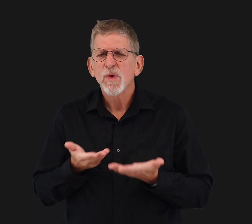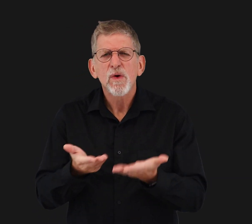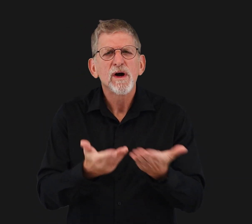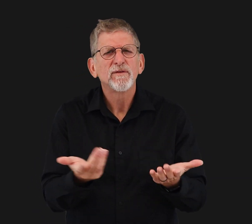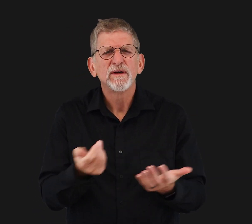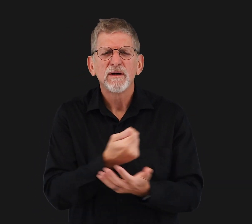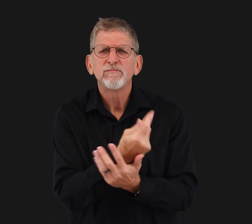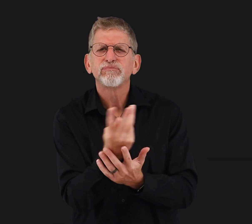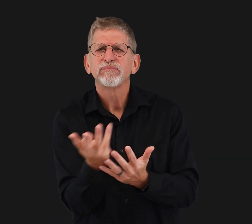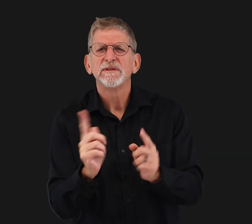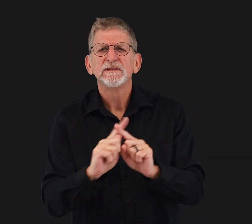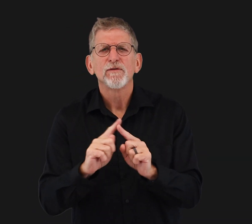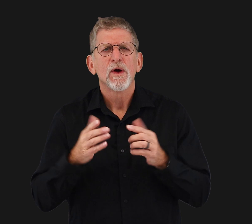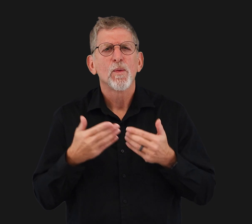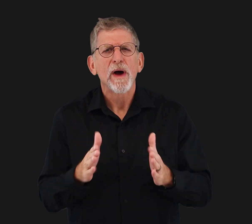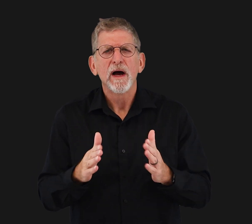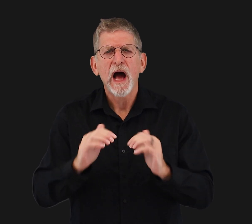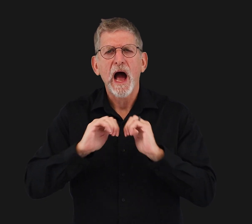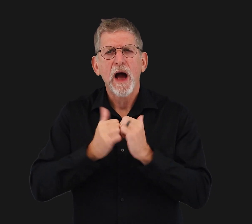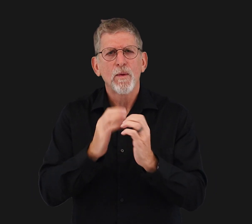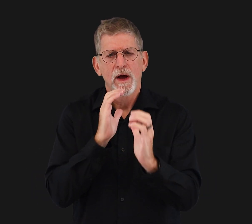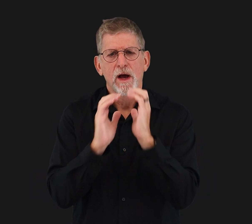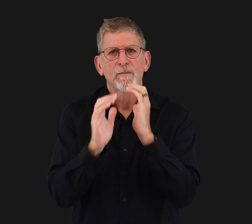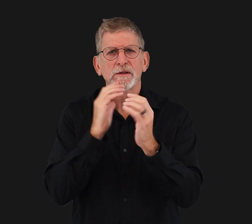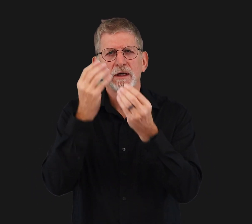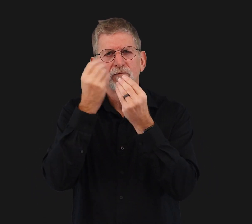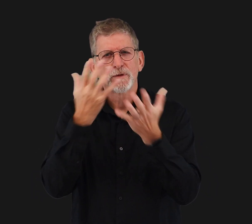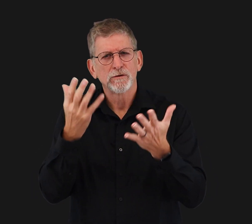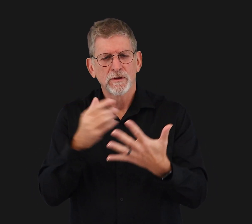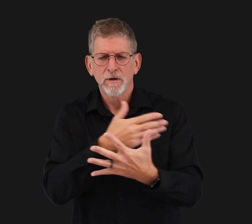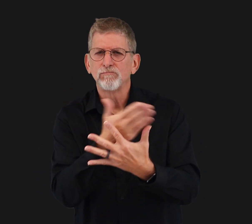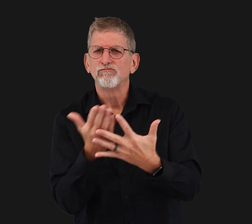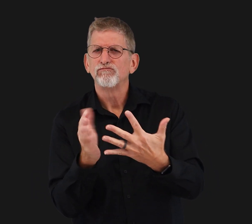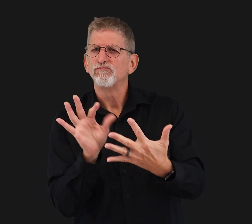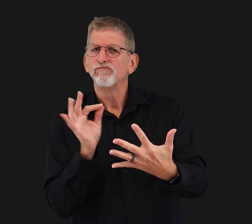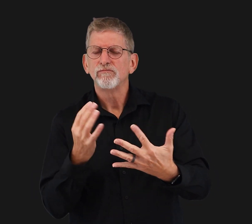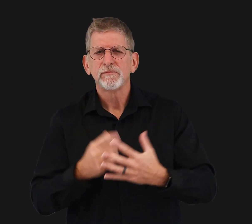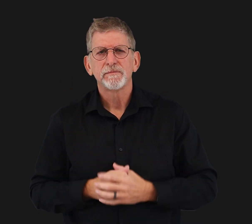• Offering multiple ways to communicate information